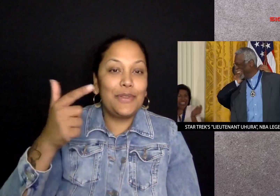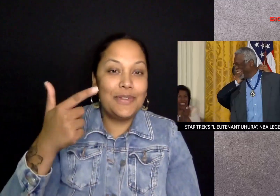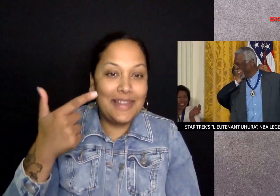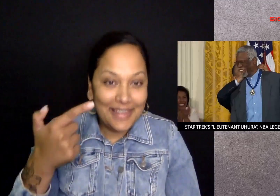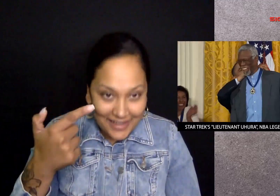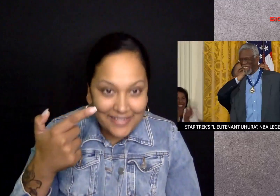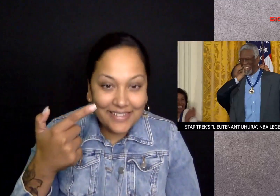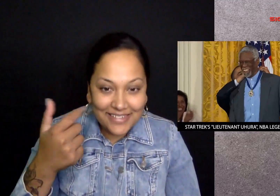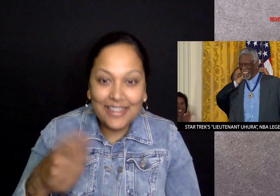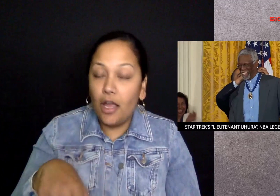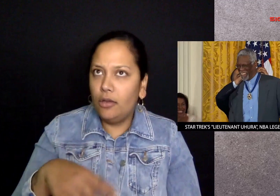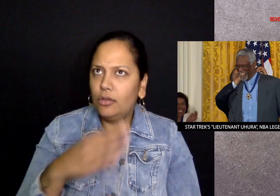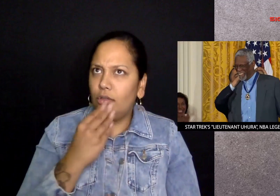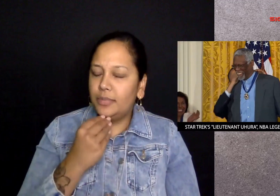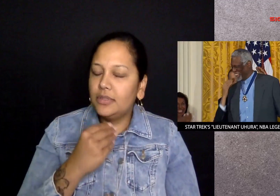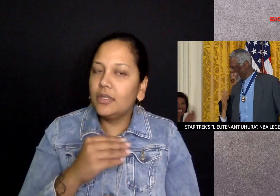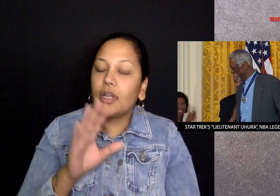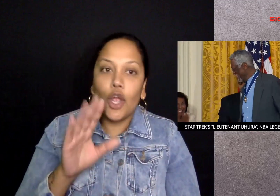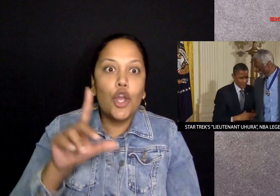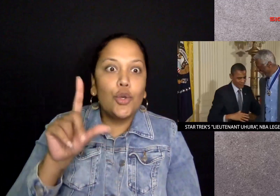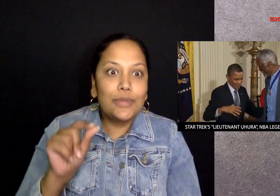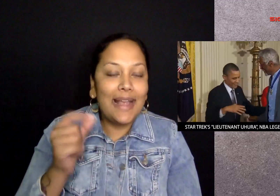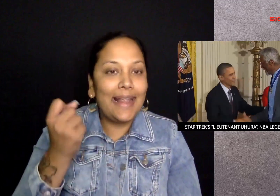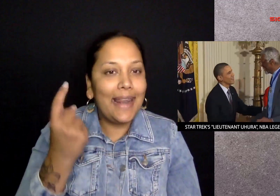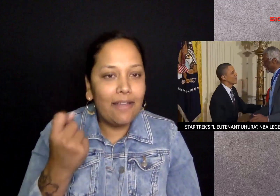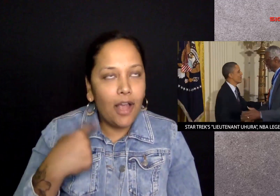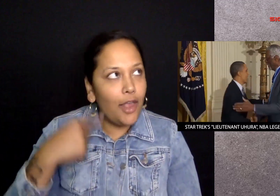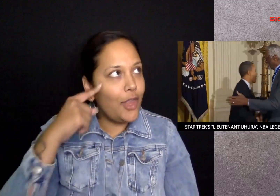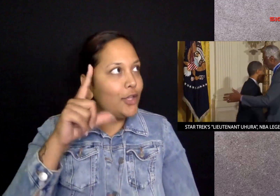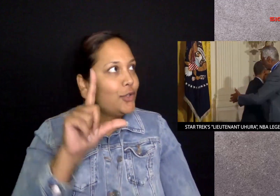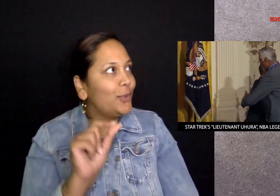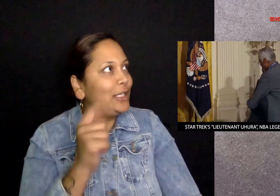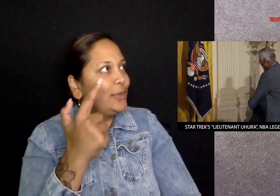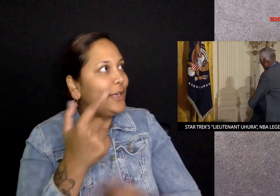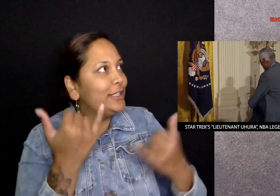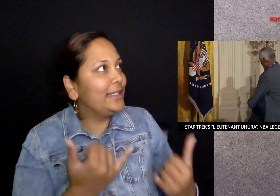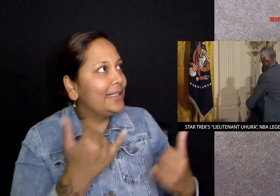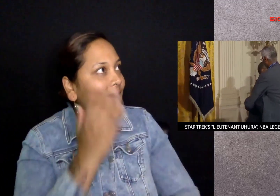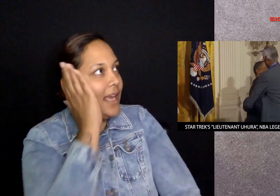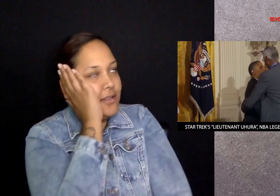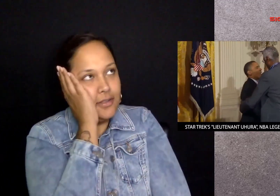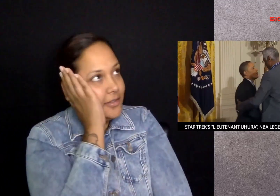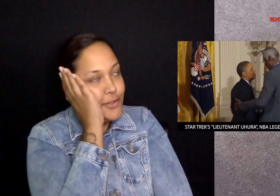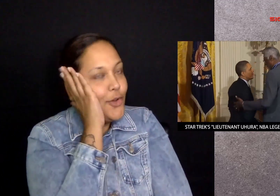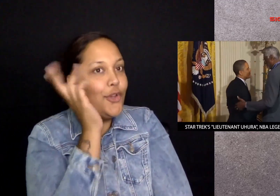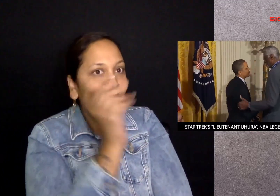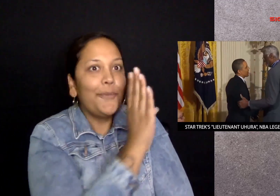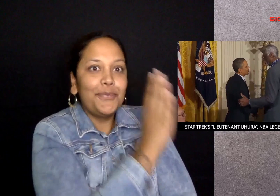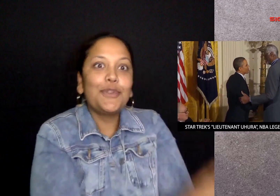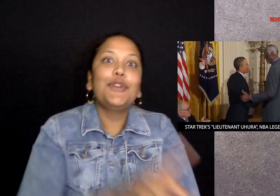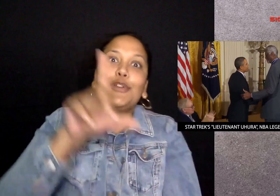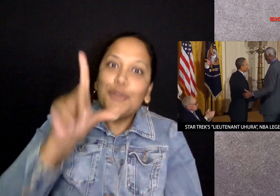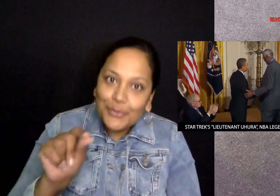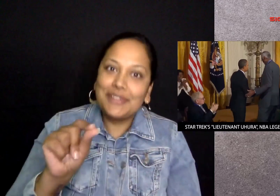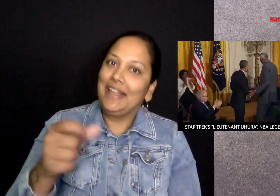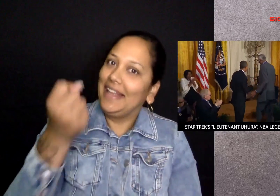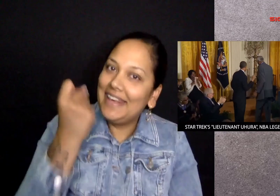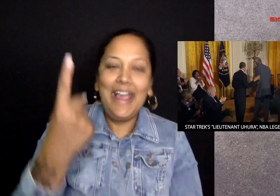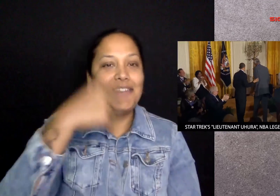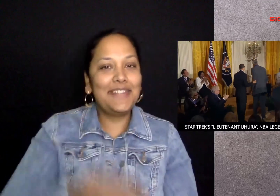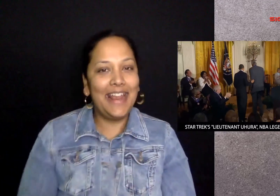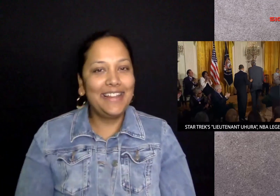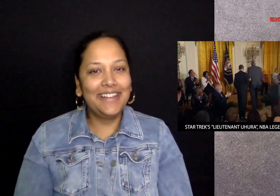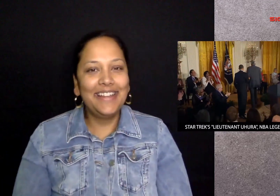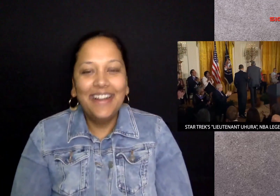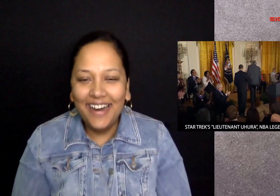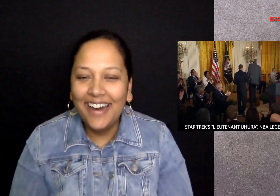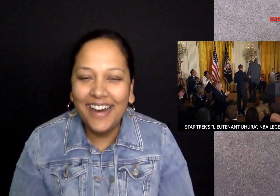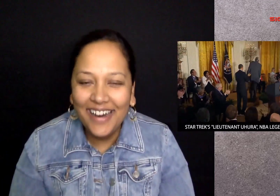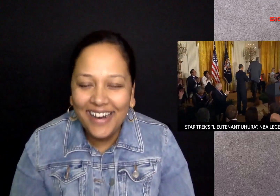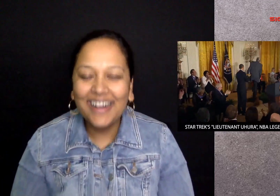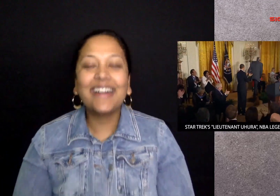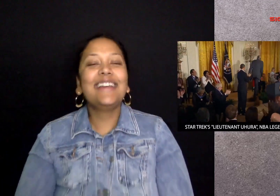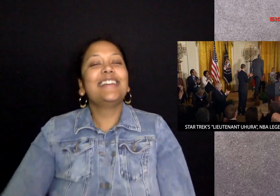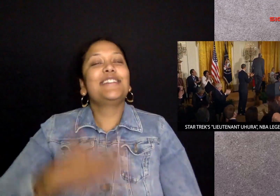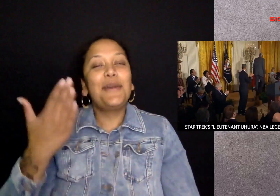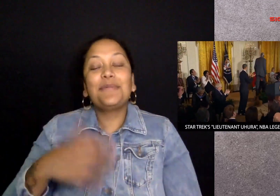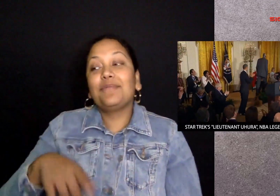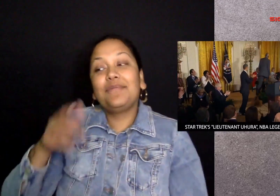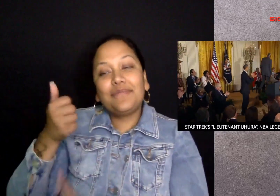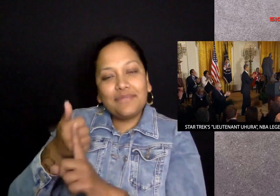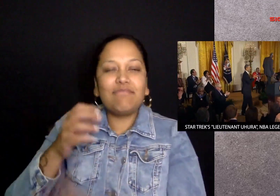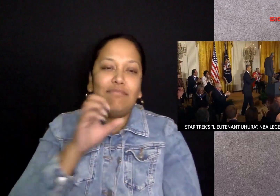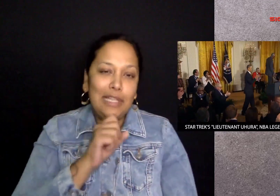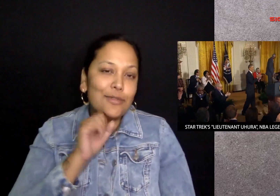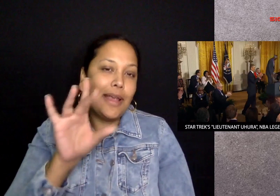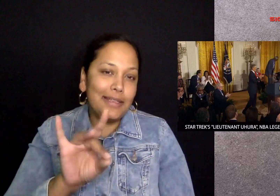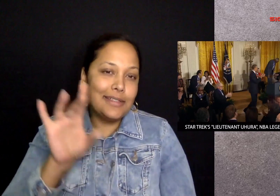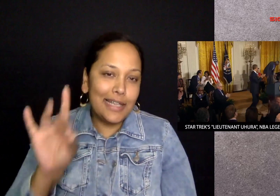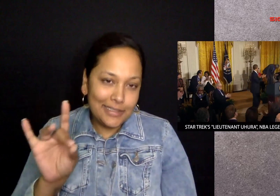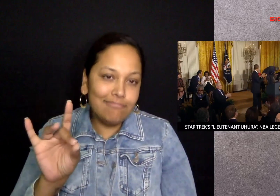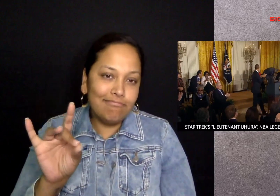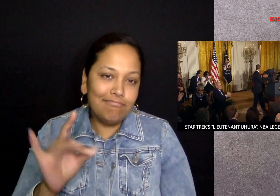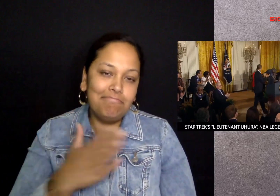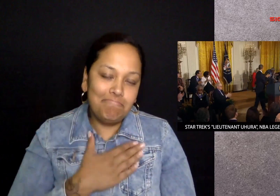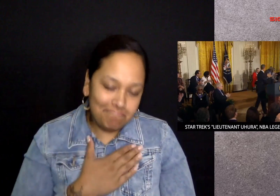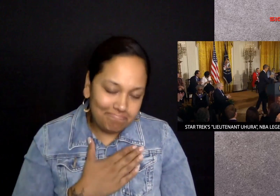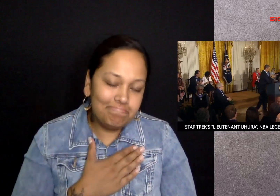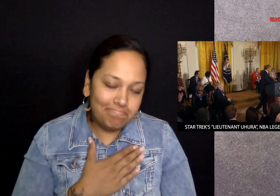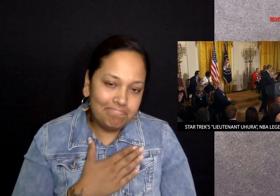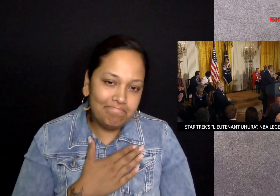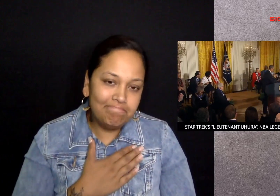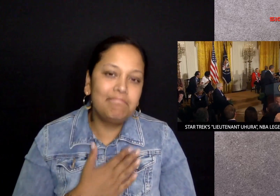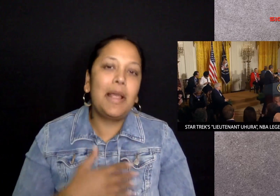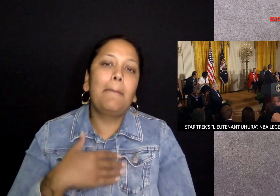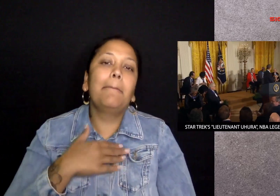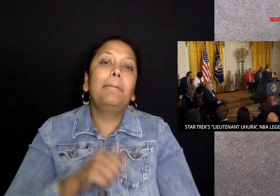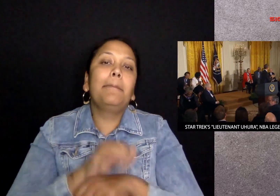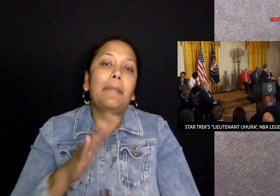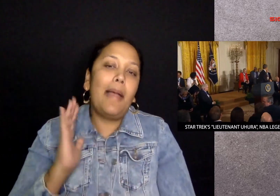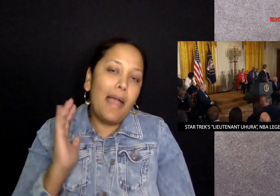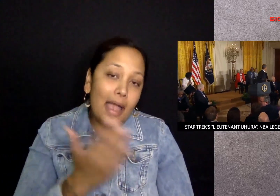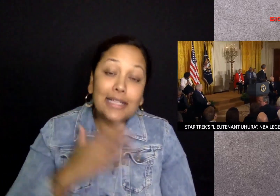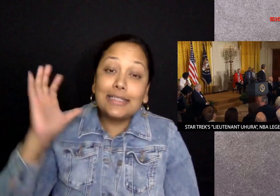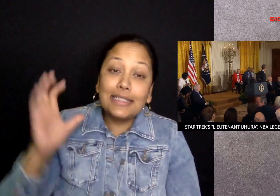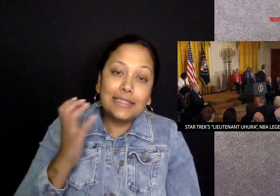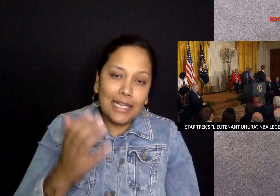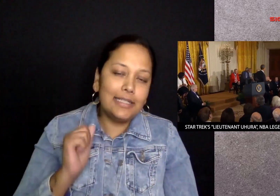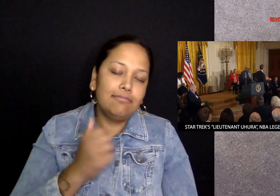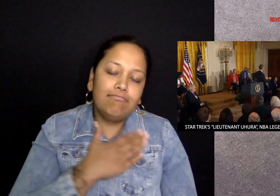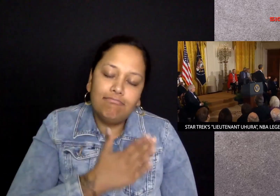in 2021 no I signed 2011 I was thinking 2021 it was 2011 Russell was 89 years old from all